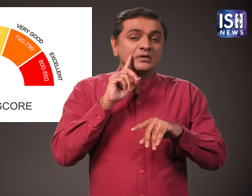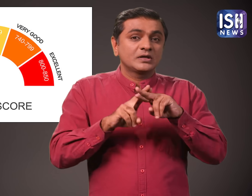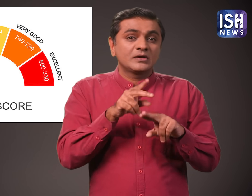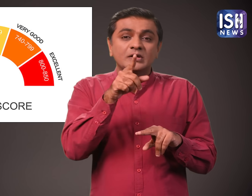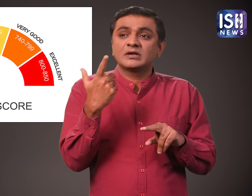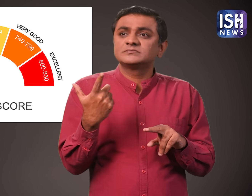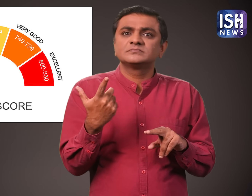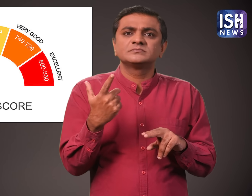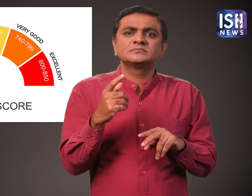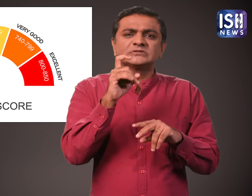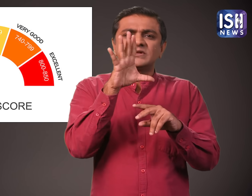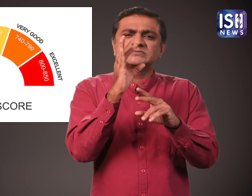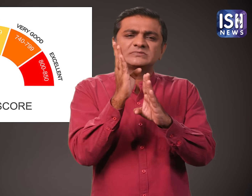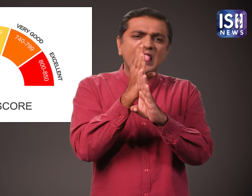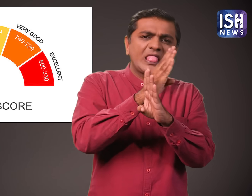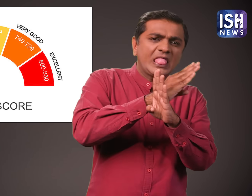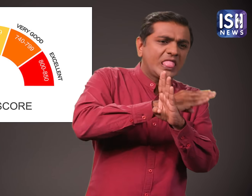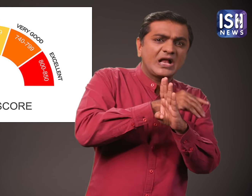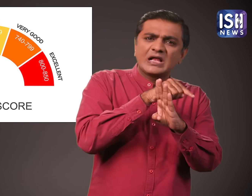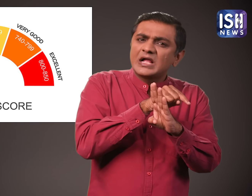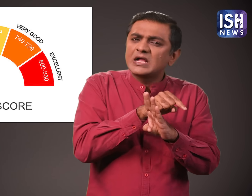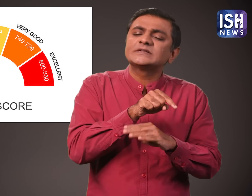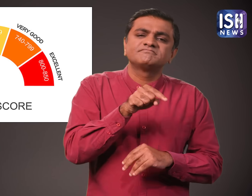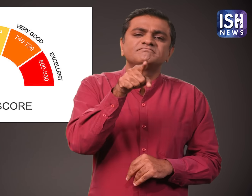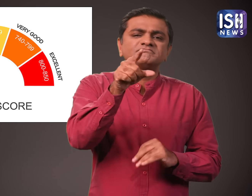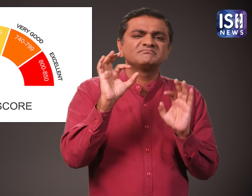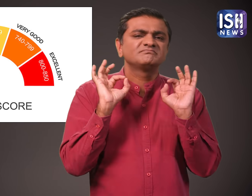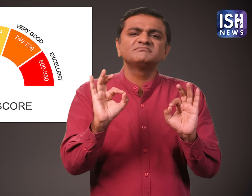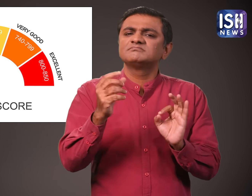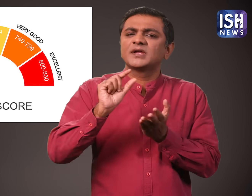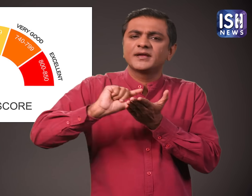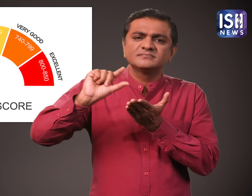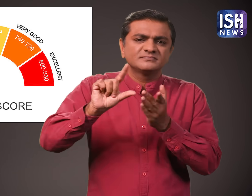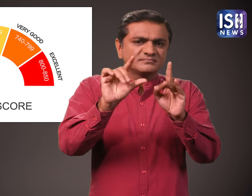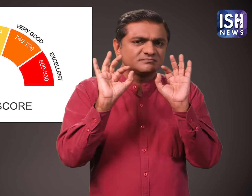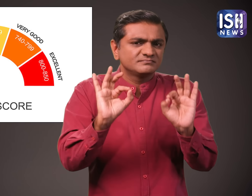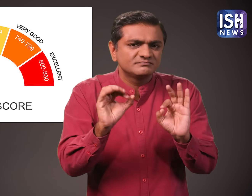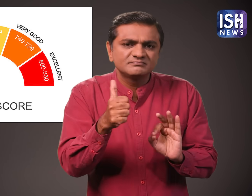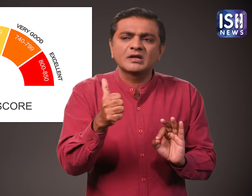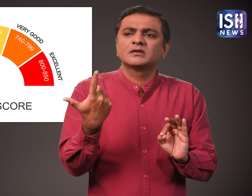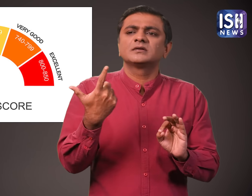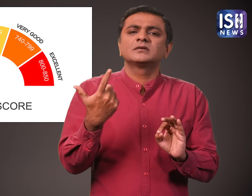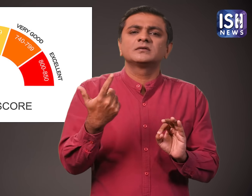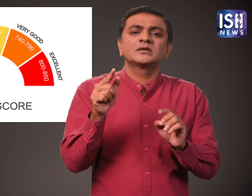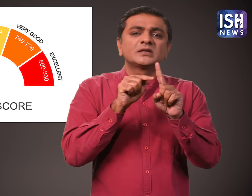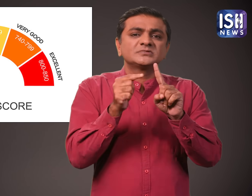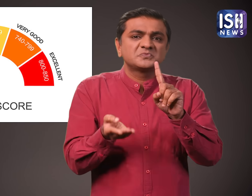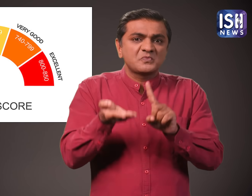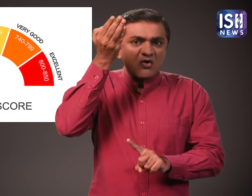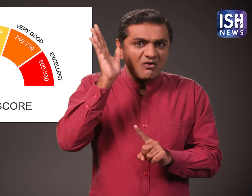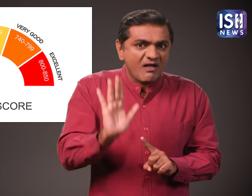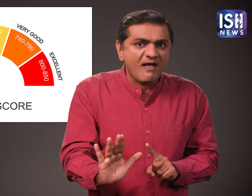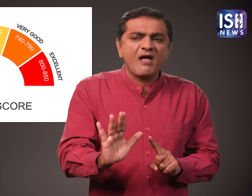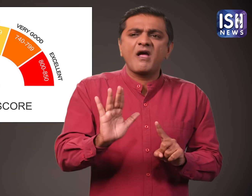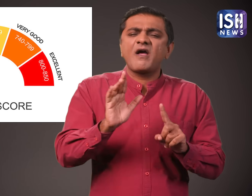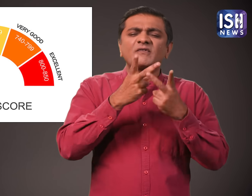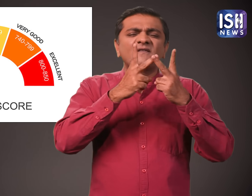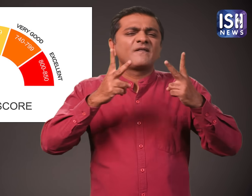If your credit score is below 750, it suggests delays in repayment and could lead to higher interest rates.